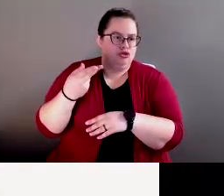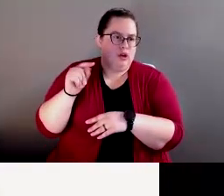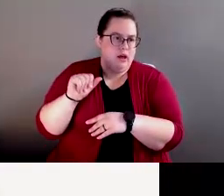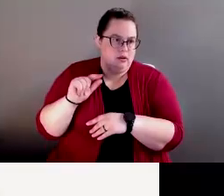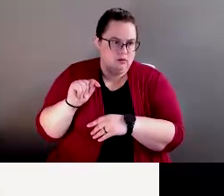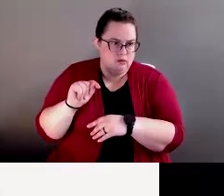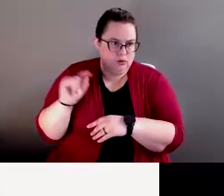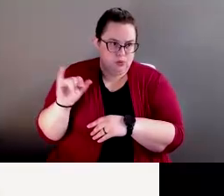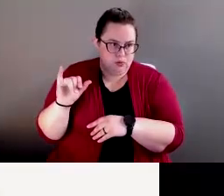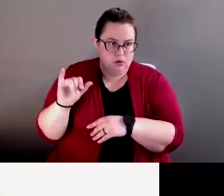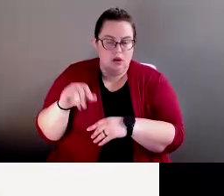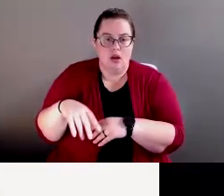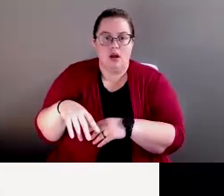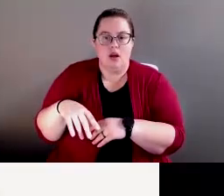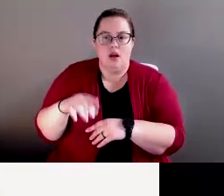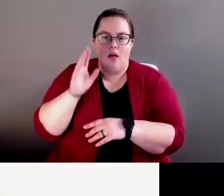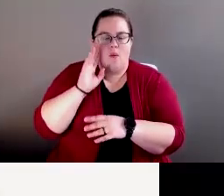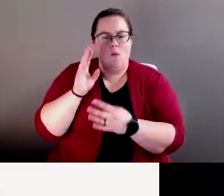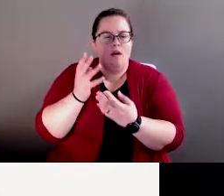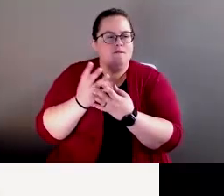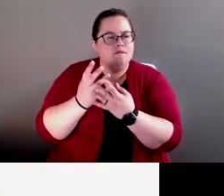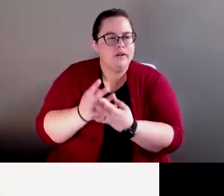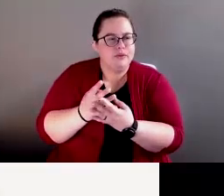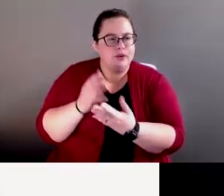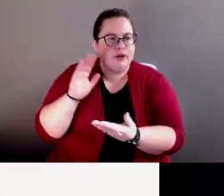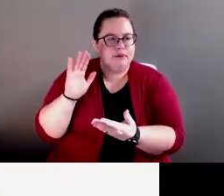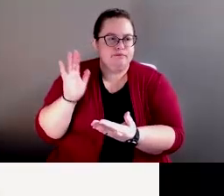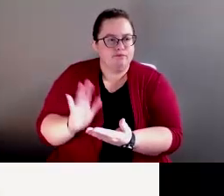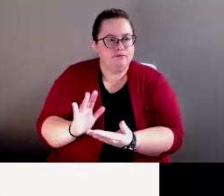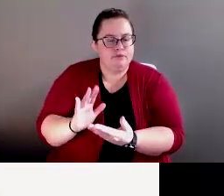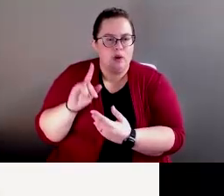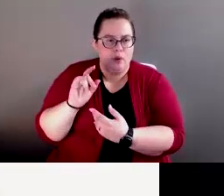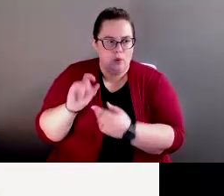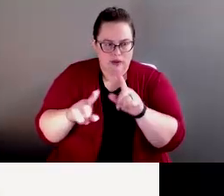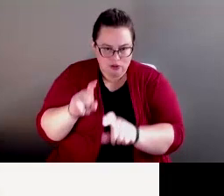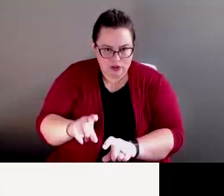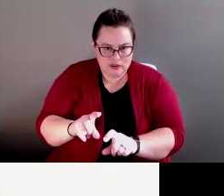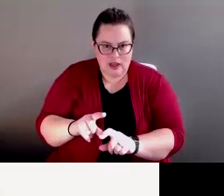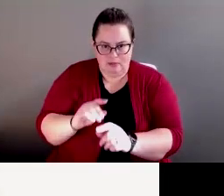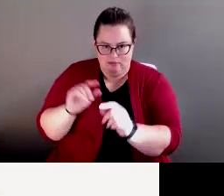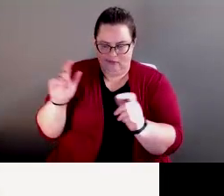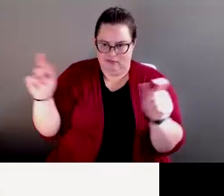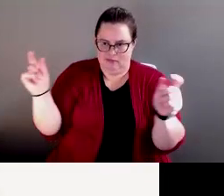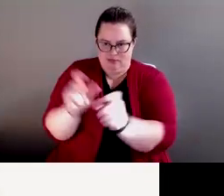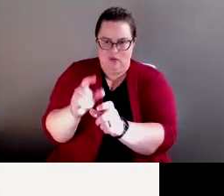to just filter out the questions and gather all the questions together so that they're all in one spot, so that I don't miss any.